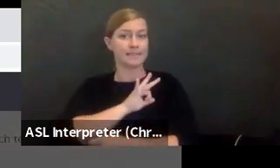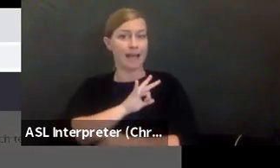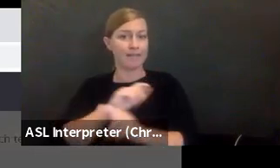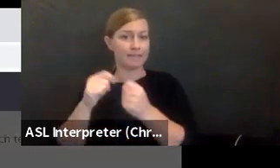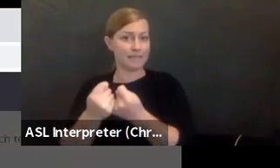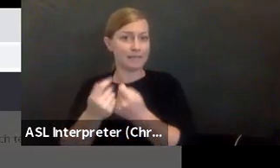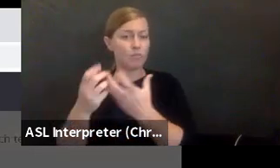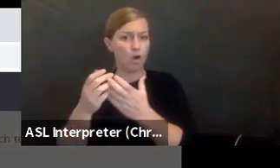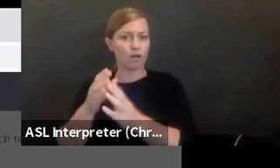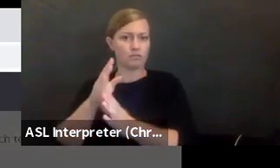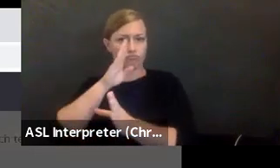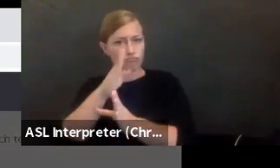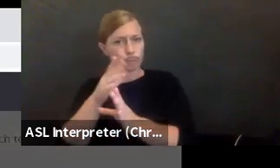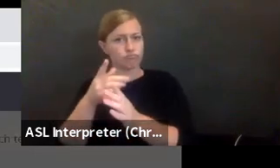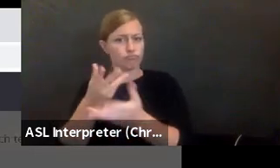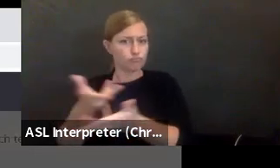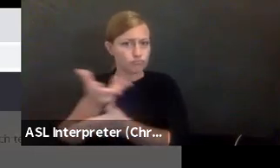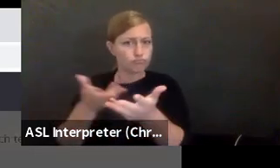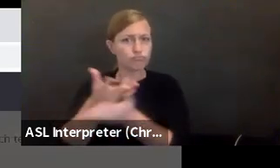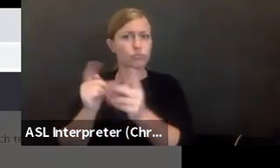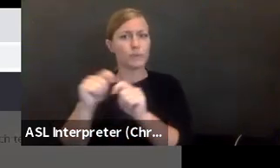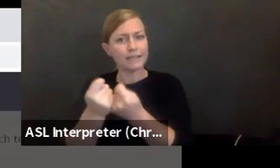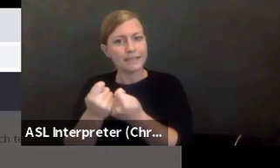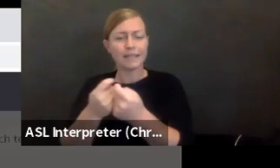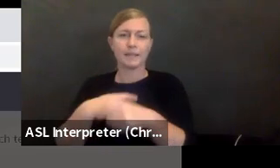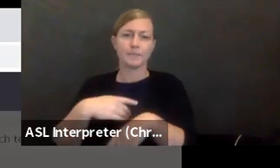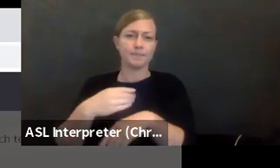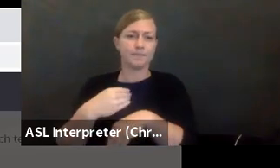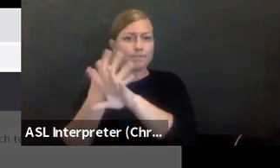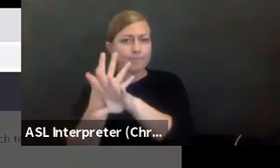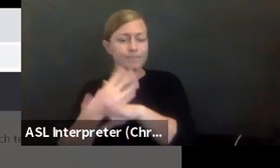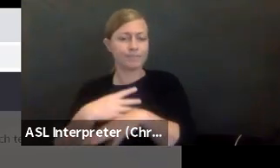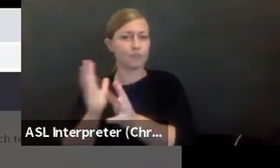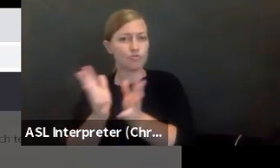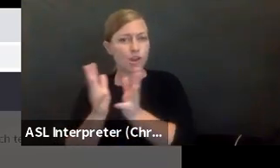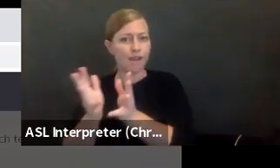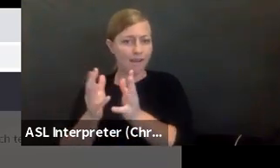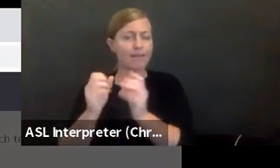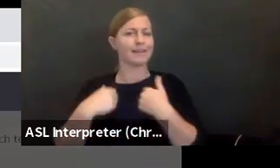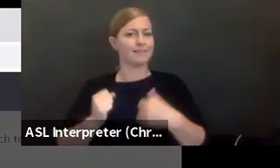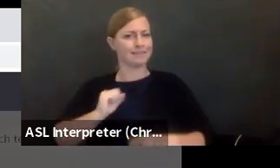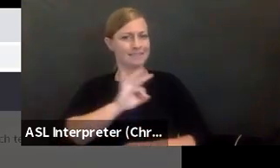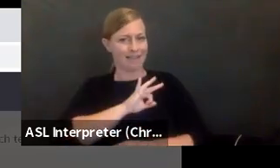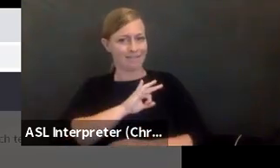and you can share resources and have those discussions in an online, virtual environment. Maybe your district staff or your school principal ones to do a staff team where you are getting information and resources directory for your team and having those discussions